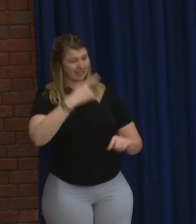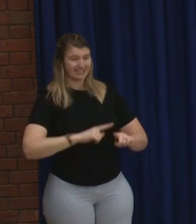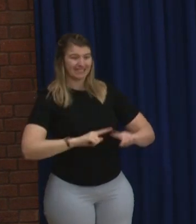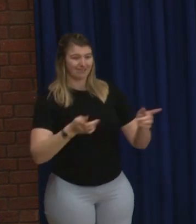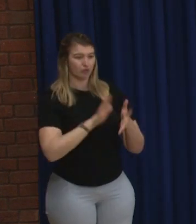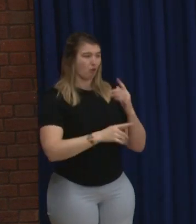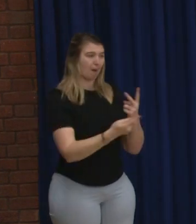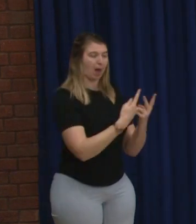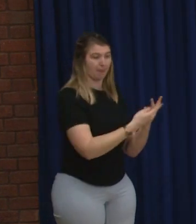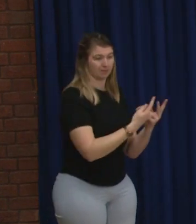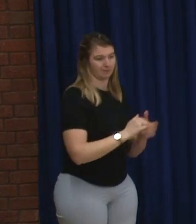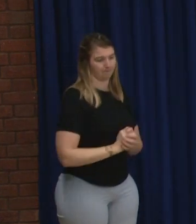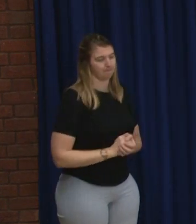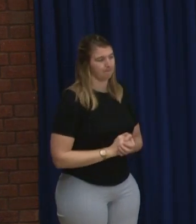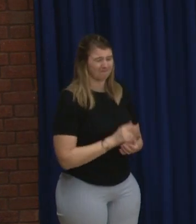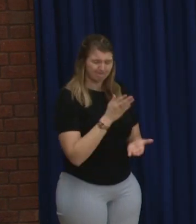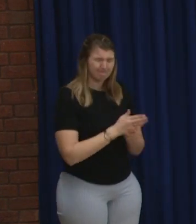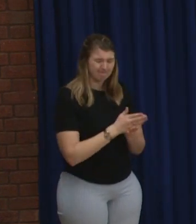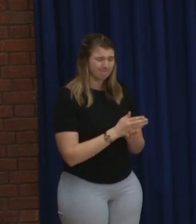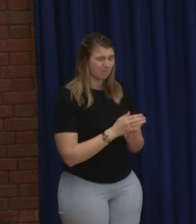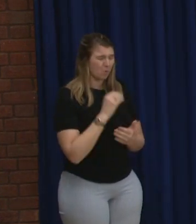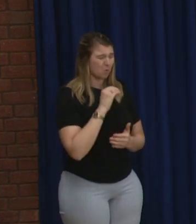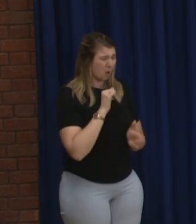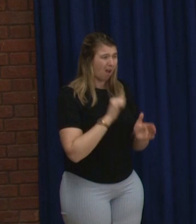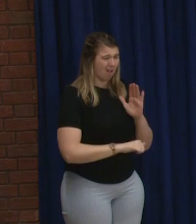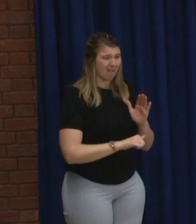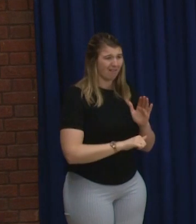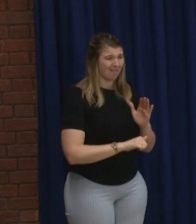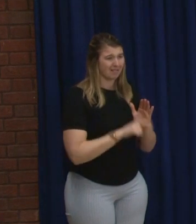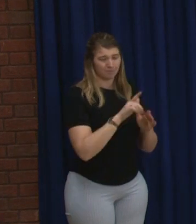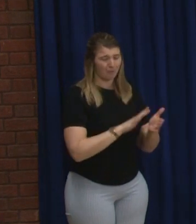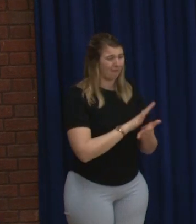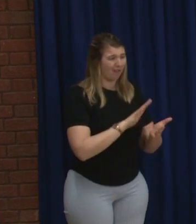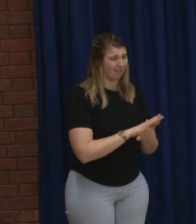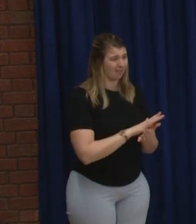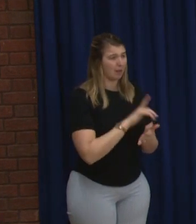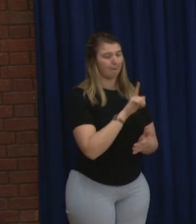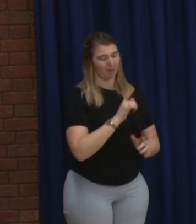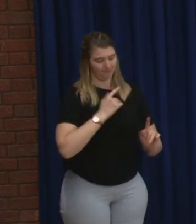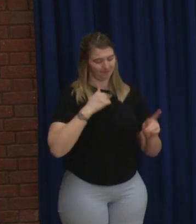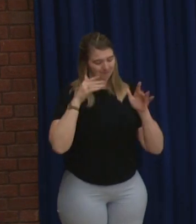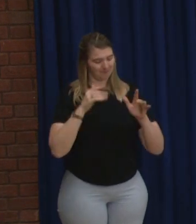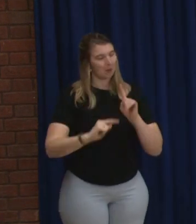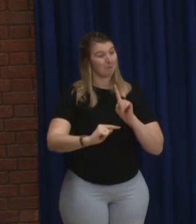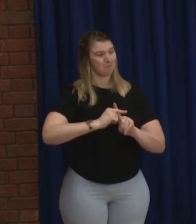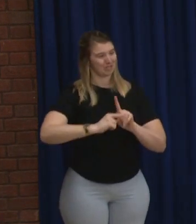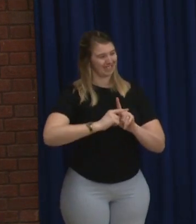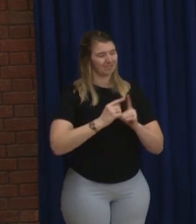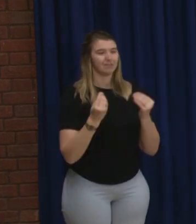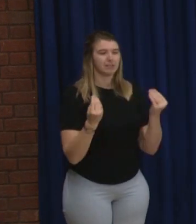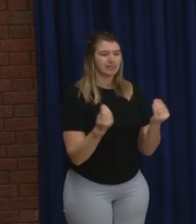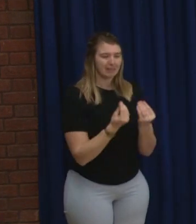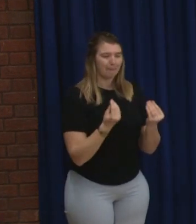it's not fun, but positive silver linings: there's something glorious about knowing that your brain